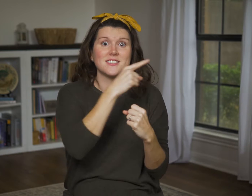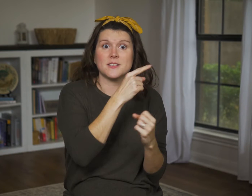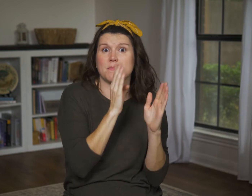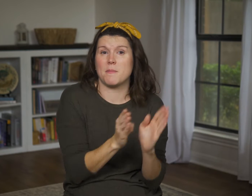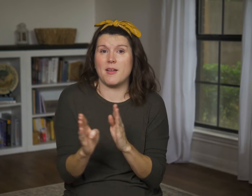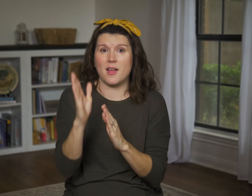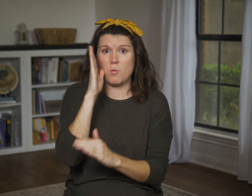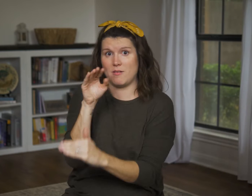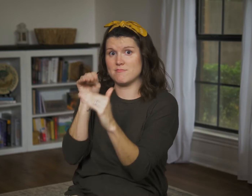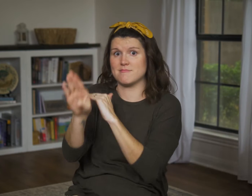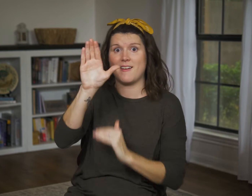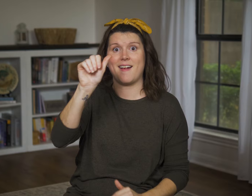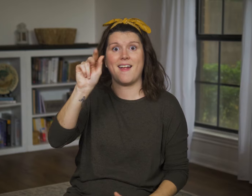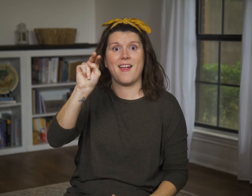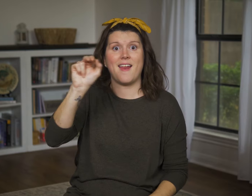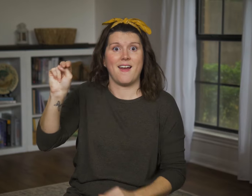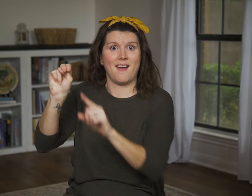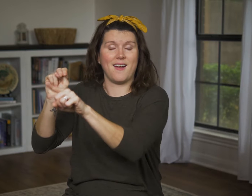As they prepare to enter Canaan,